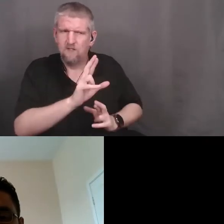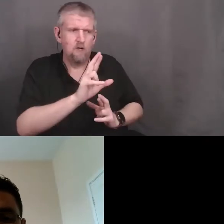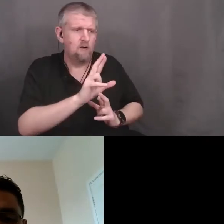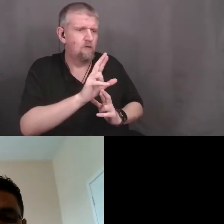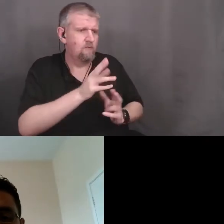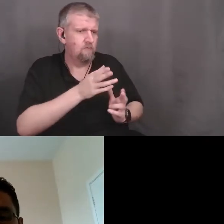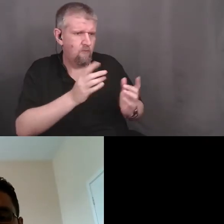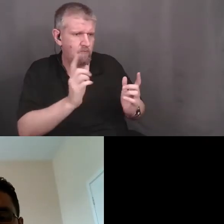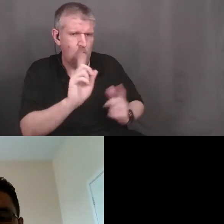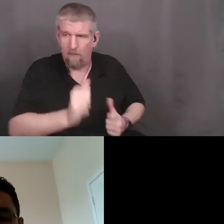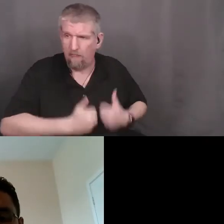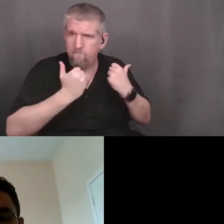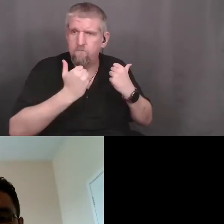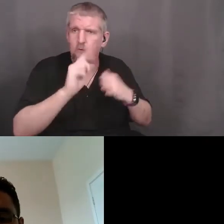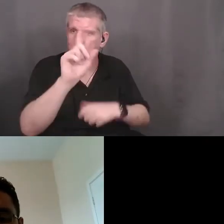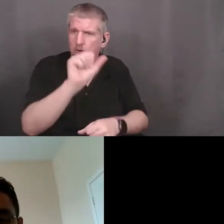where they work and where they go to school.